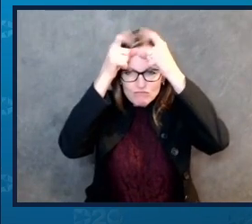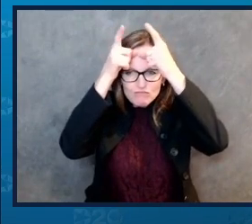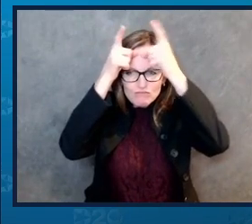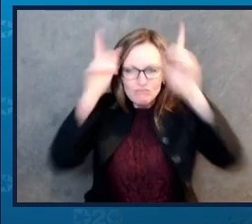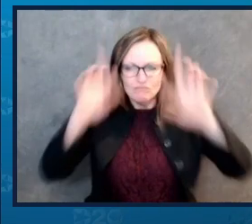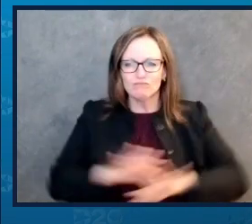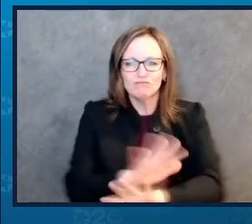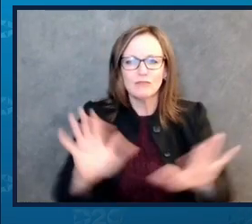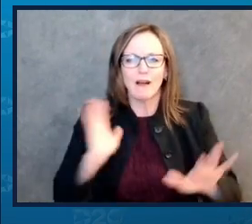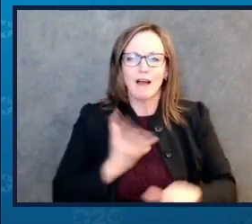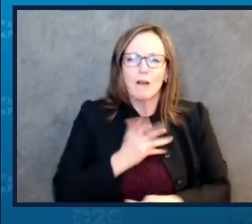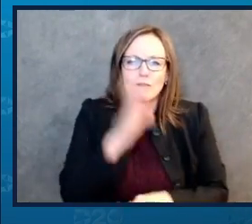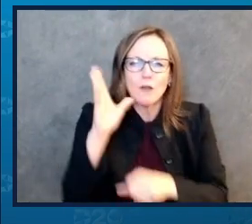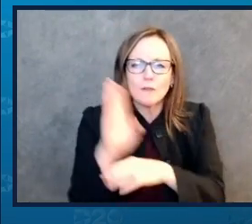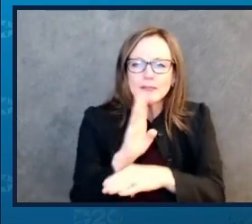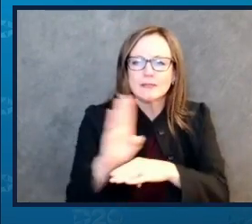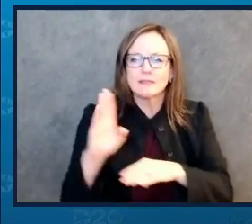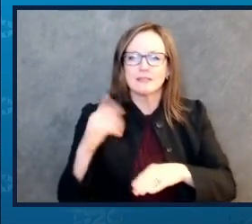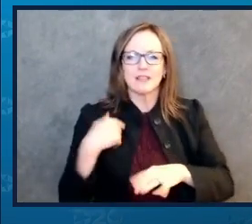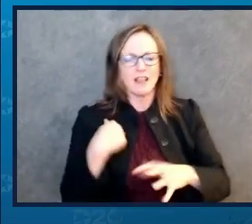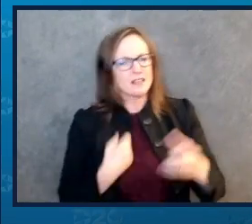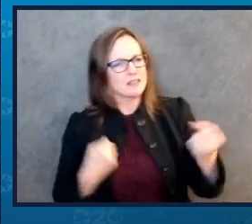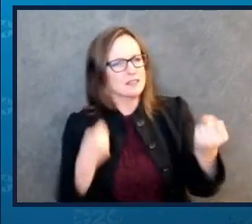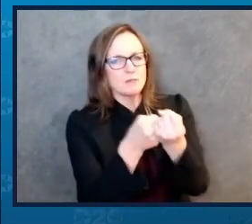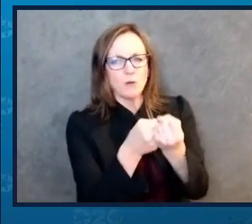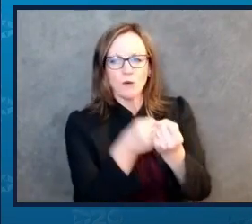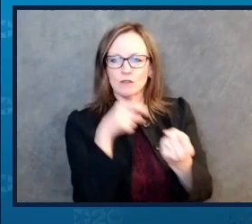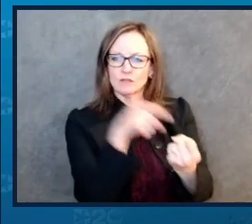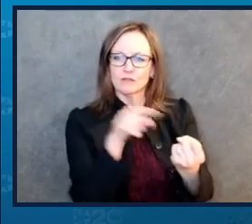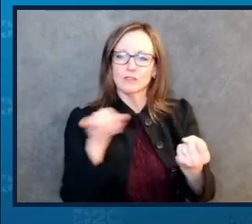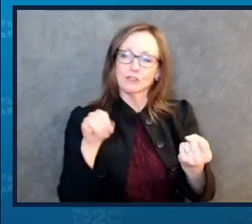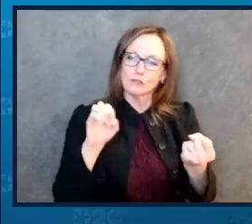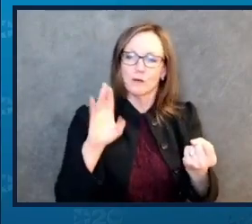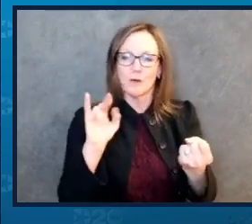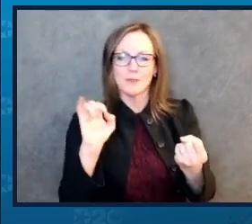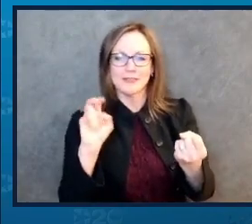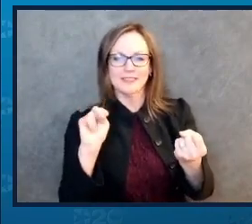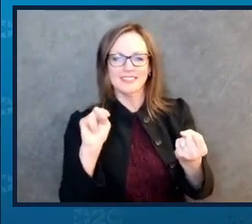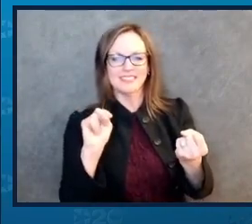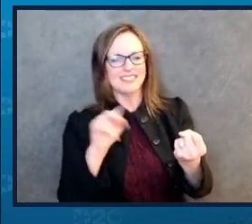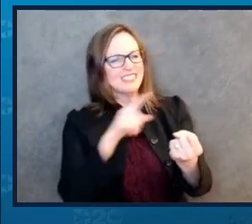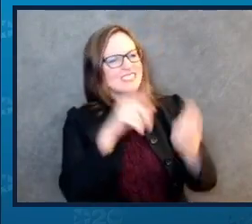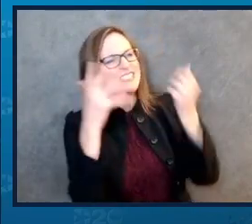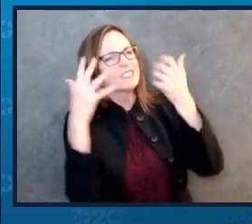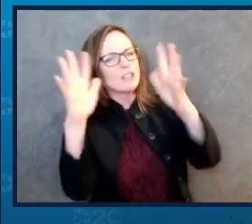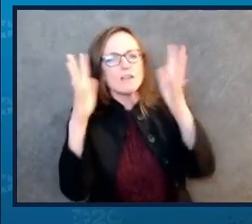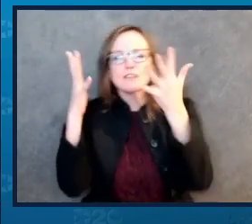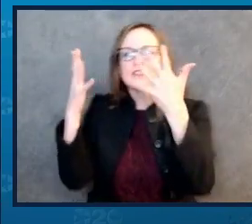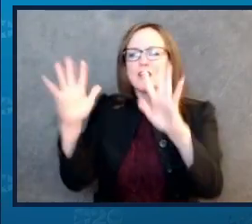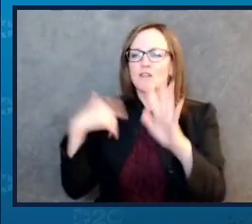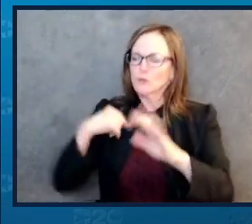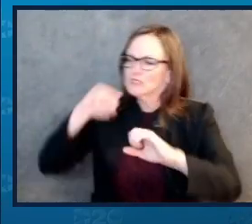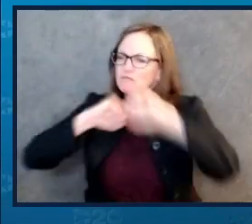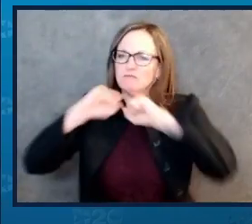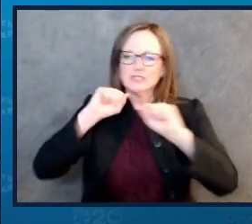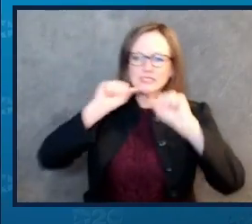I THINK HE IS LISTENING. ENOUGH IS ENOUGH. IT TIMES HELP SMALL BUSINESS. MANAGE THE WAY THROUGH THE